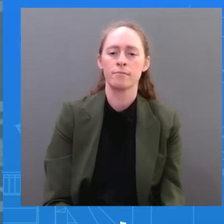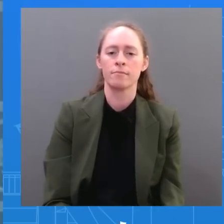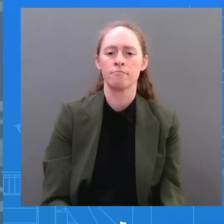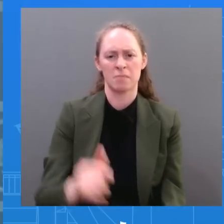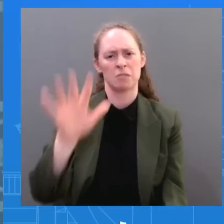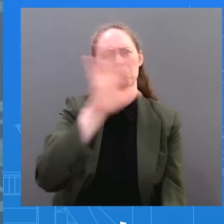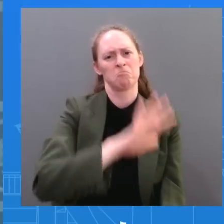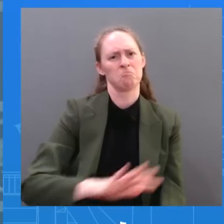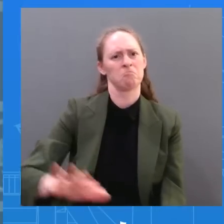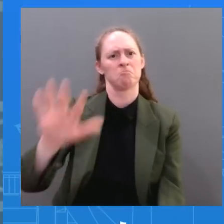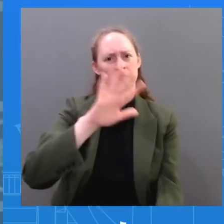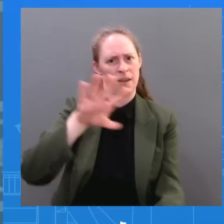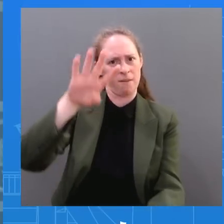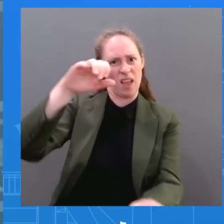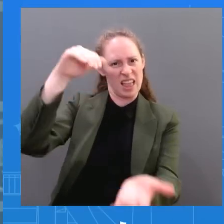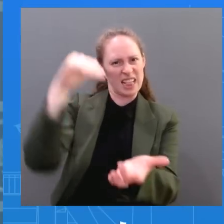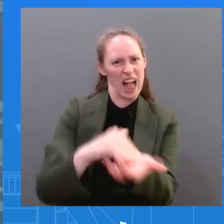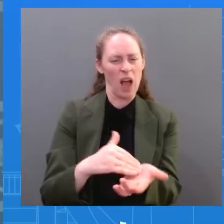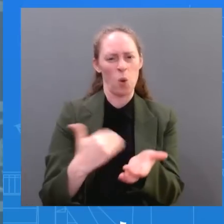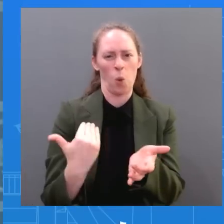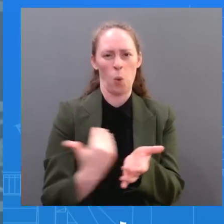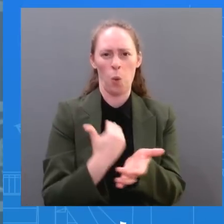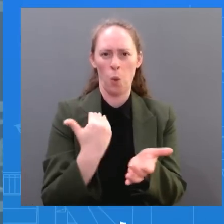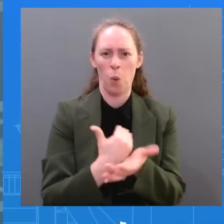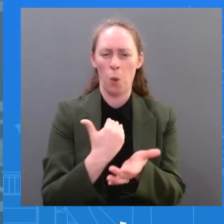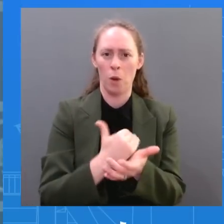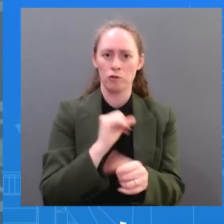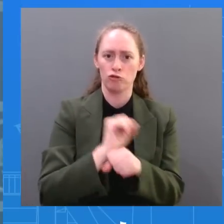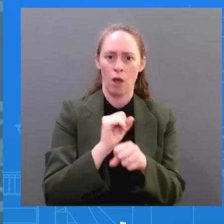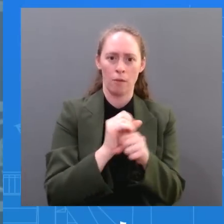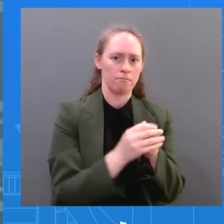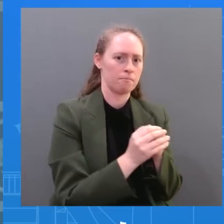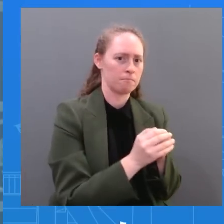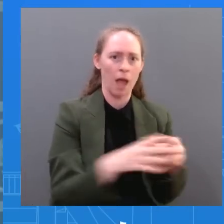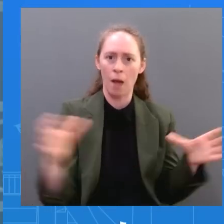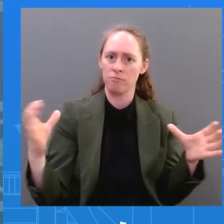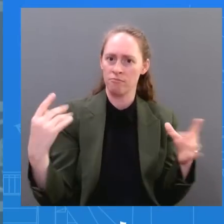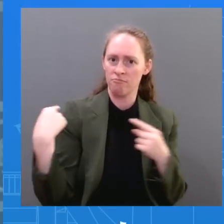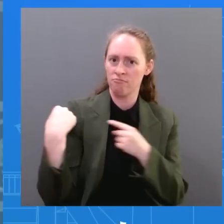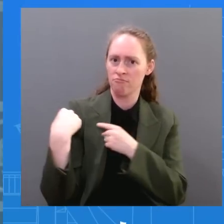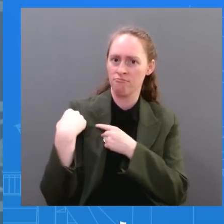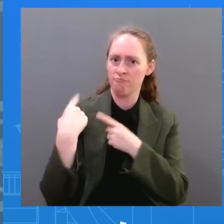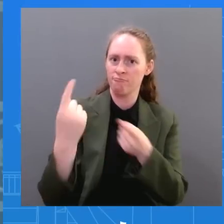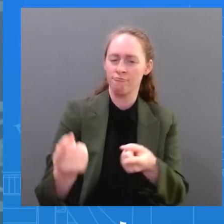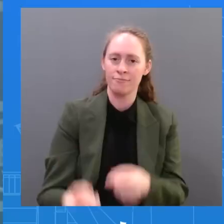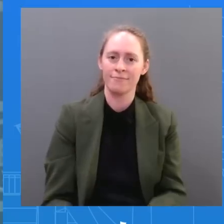I should say, over the last month -- three months. We've held steady -- that 3.6 unemployment rate.